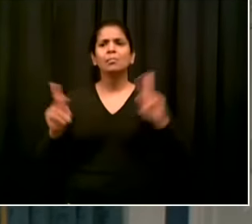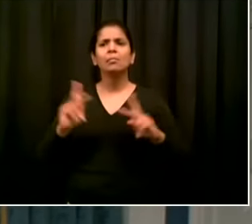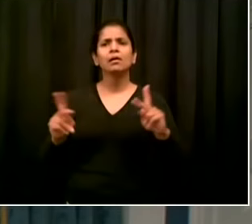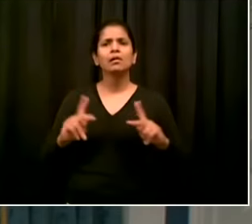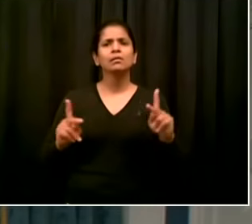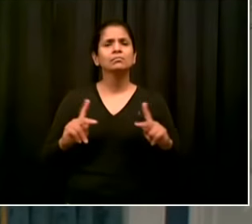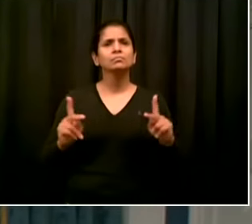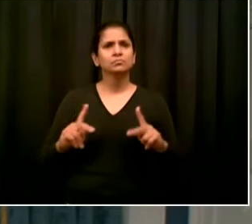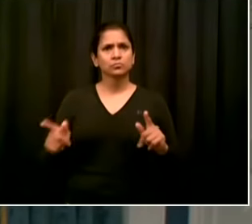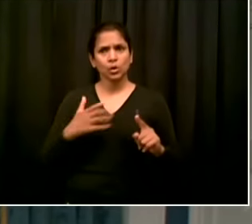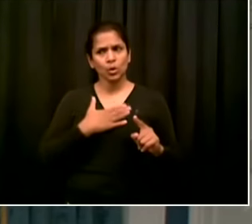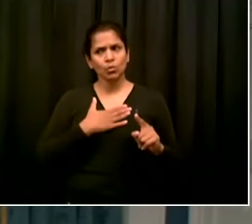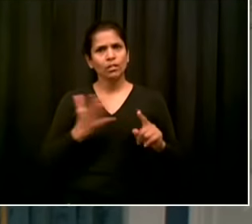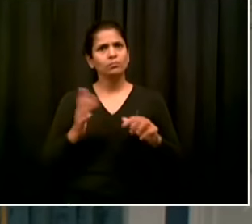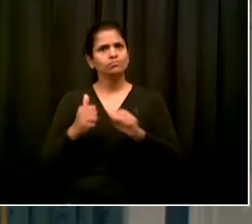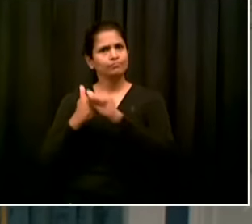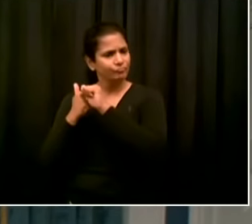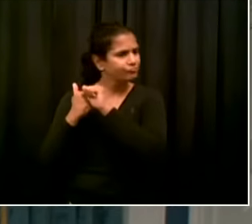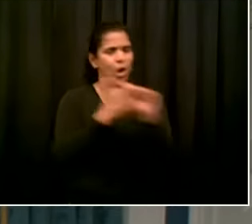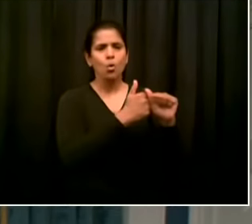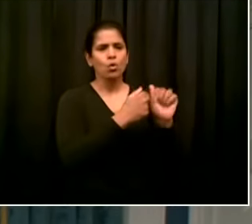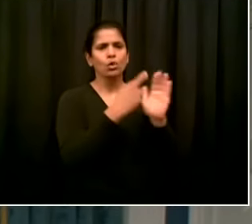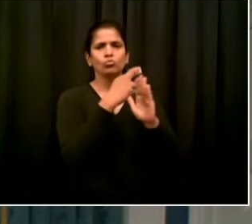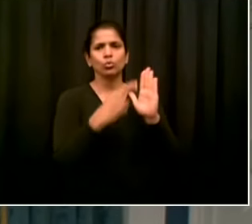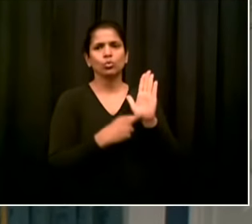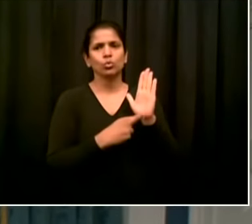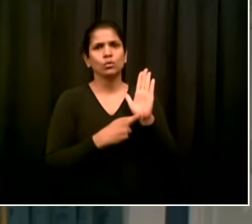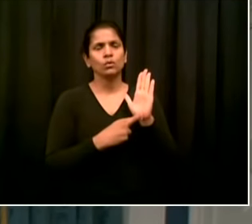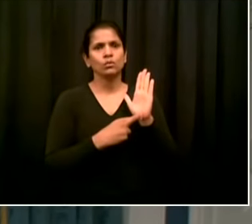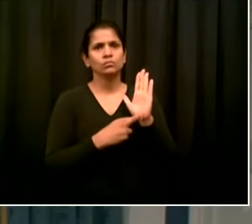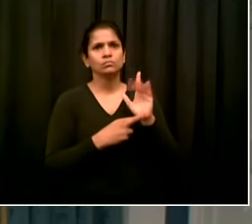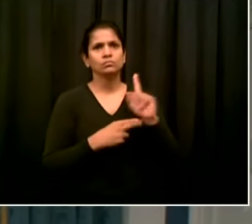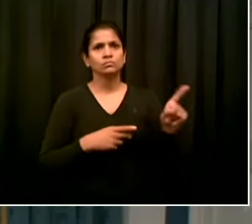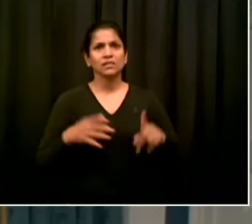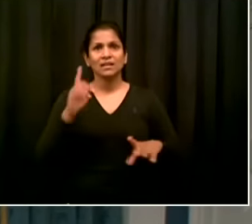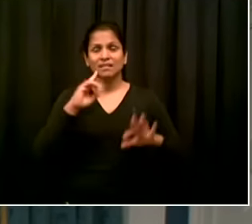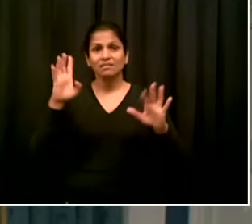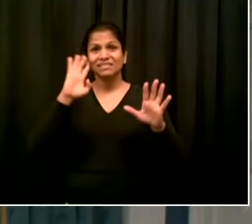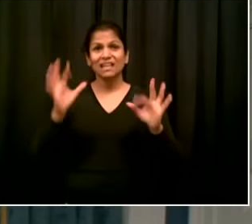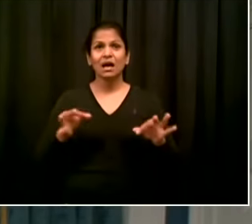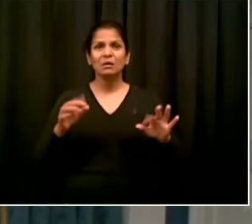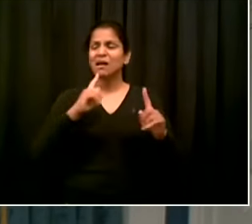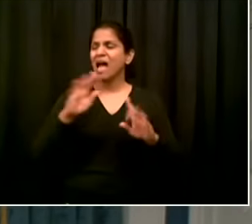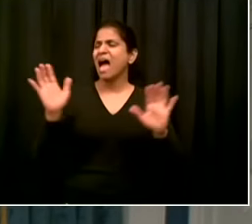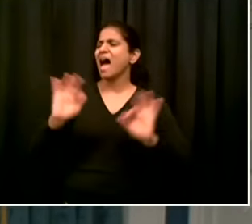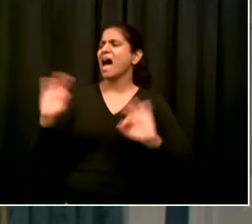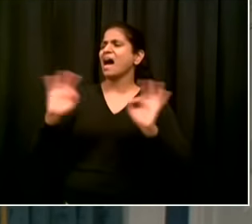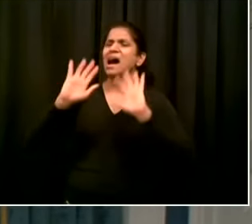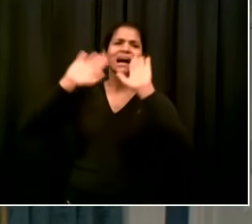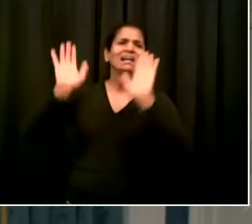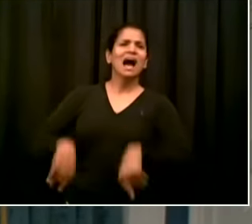I WILL JUST BRIEFLY ADD, FIRST, NONE OF THESE THINGS ARE ACTIONS THAT WE